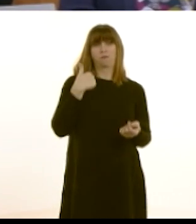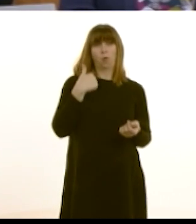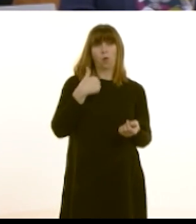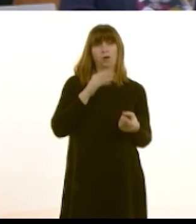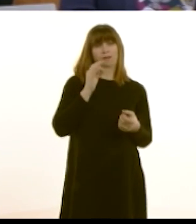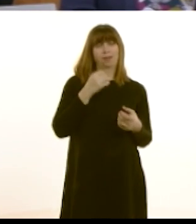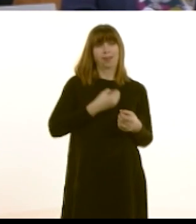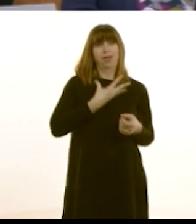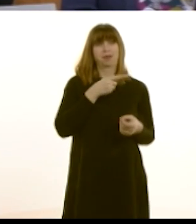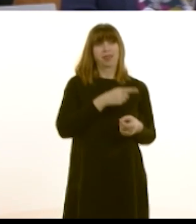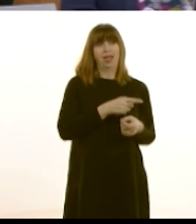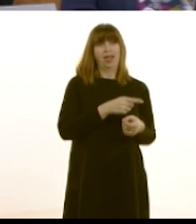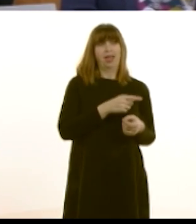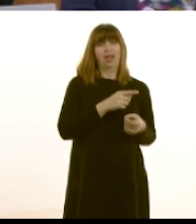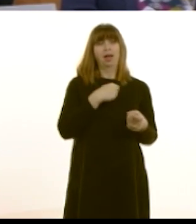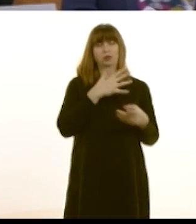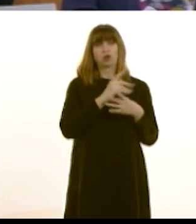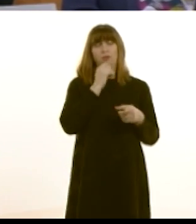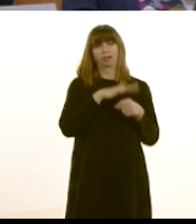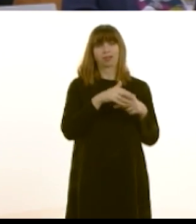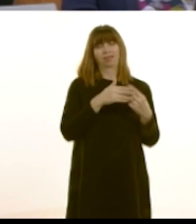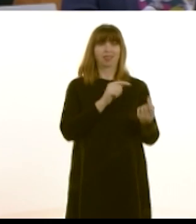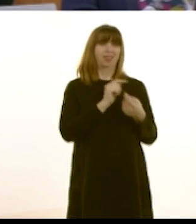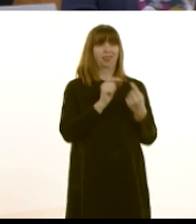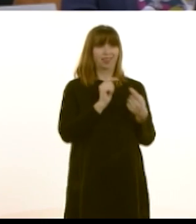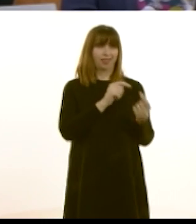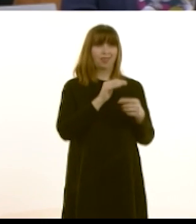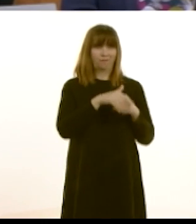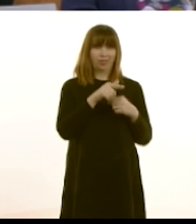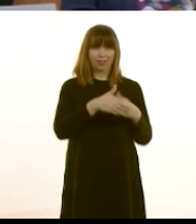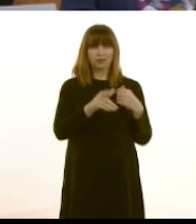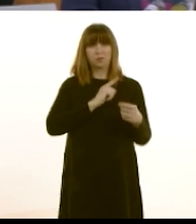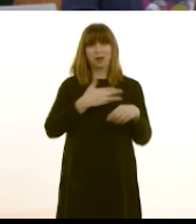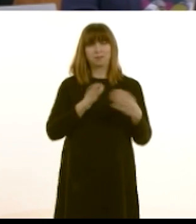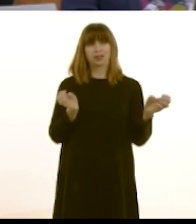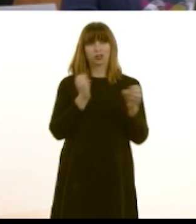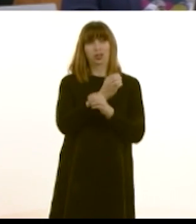Iím sure thereíll be more fun and games about that over the ensuing months.